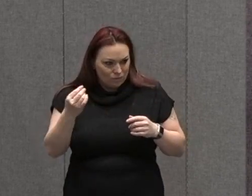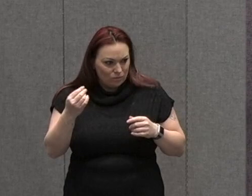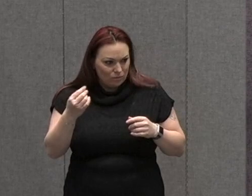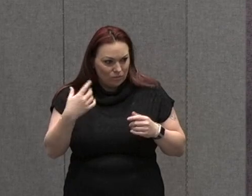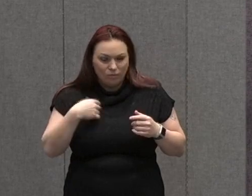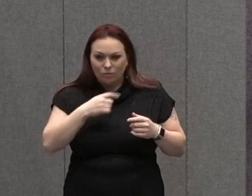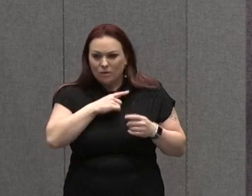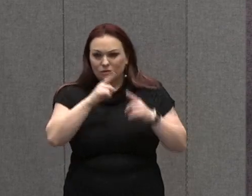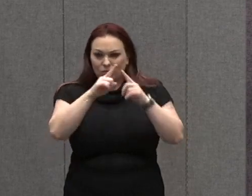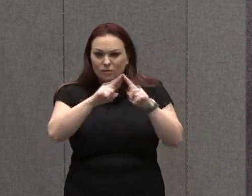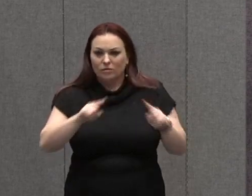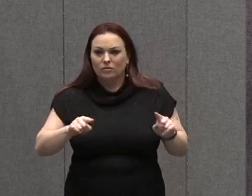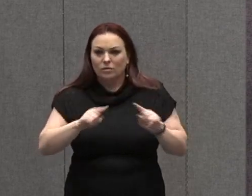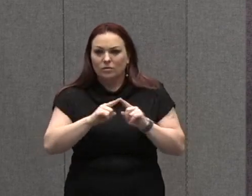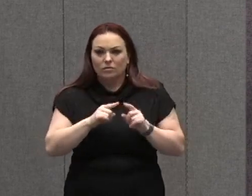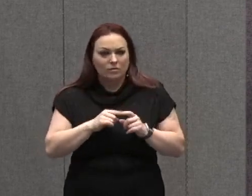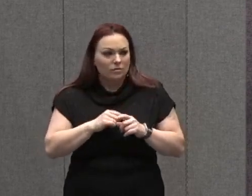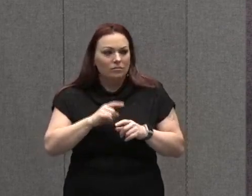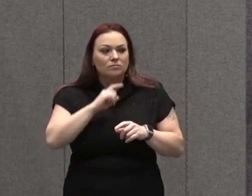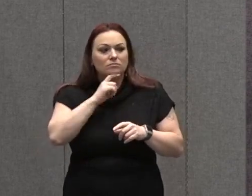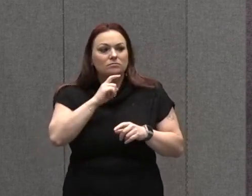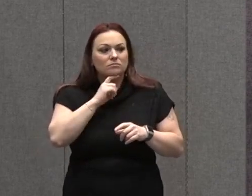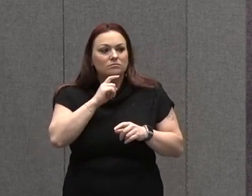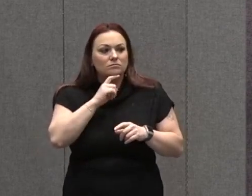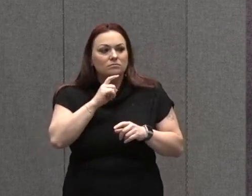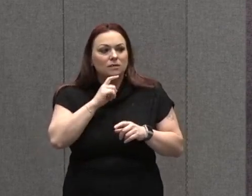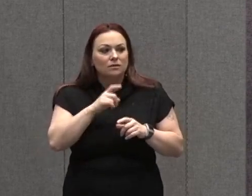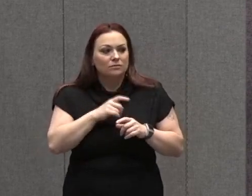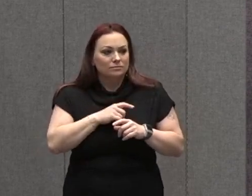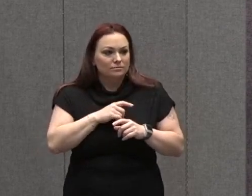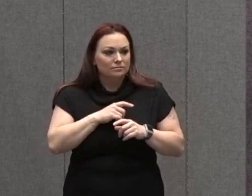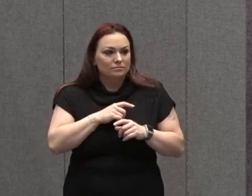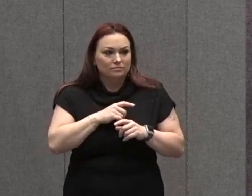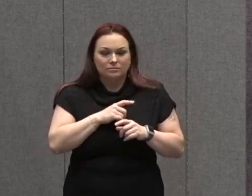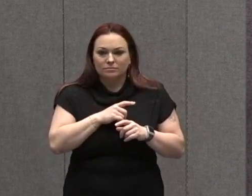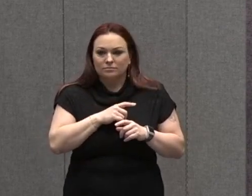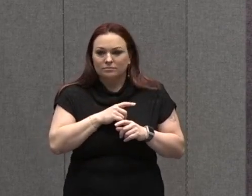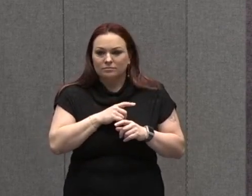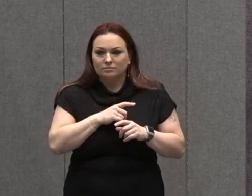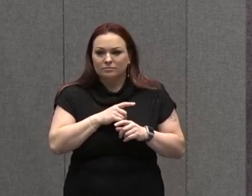Triangle, it's made out of metal and it makes there is is, there you go.